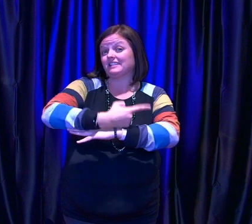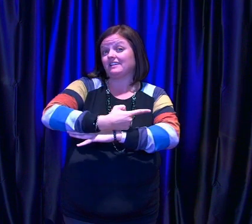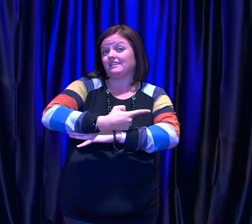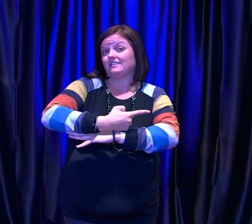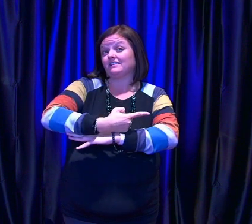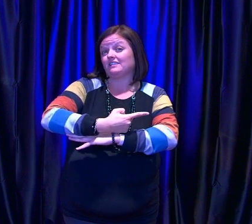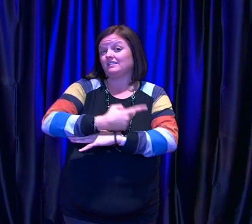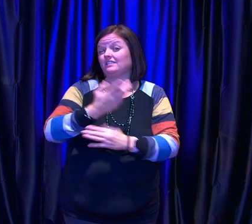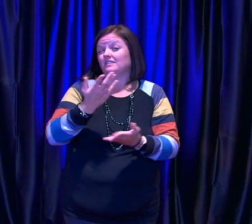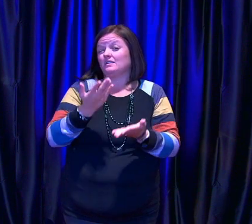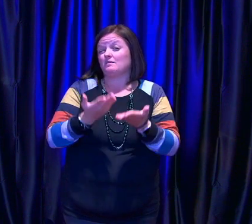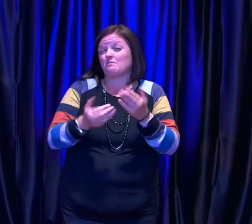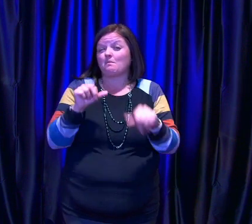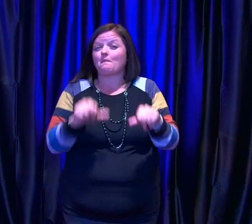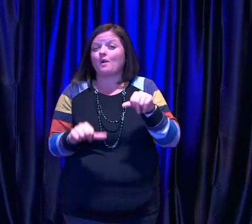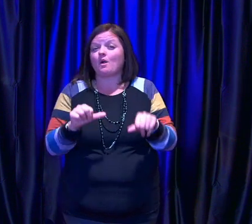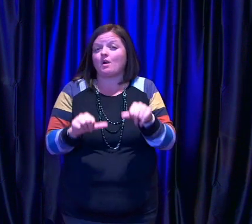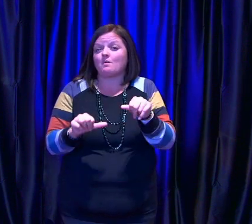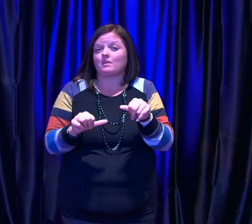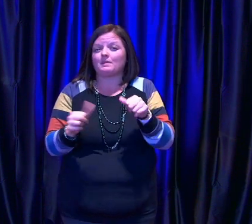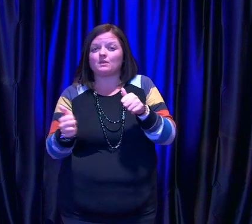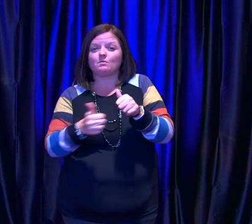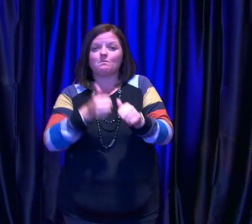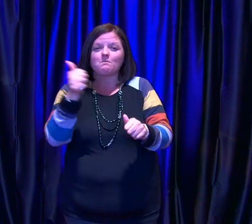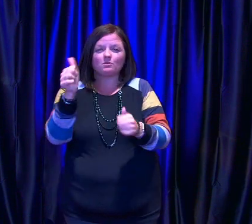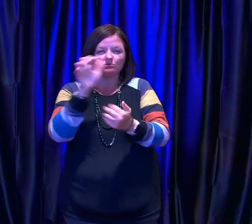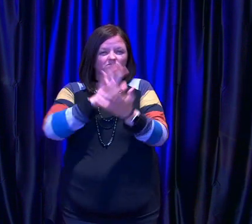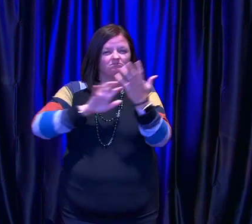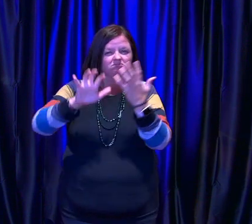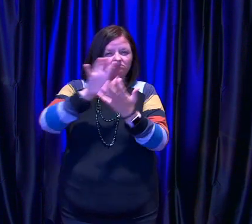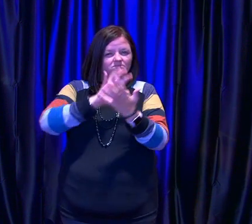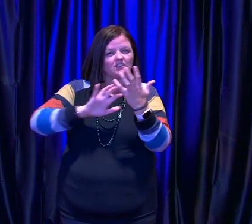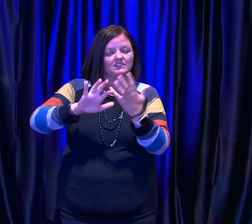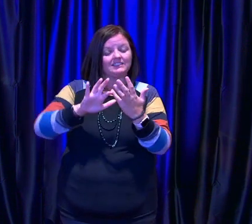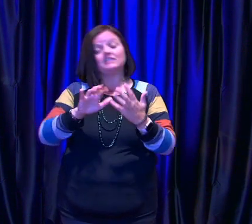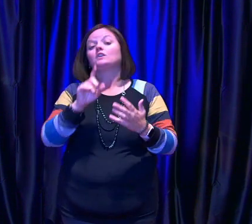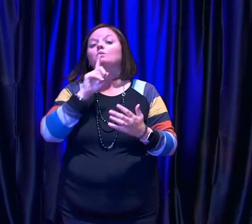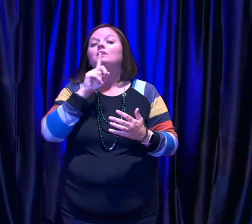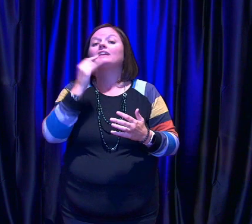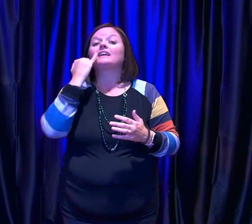would probably be the most fuzzy in fact if you went out into the public